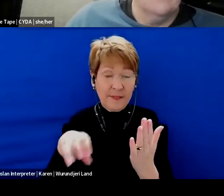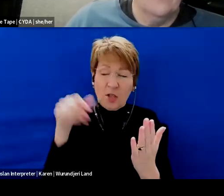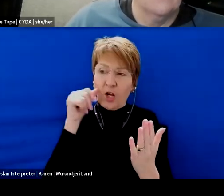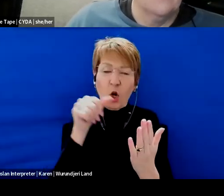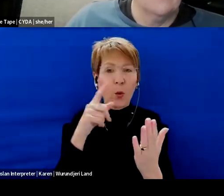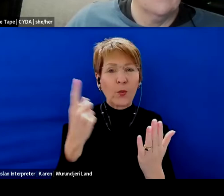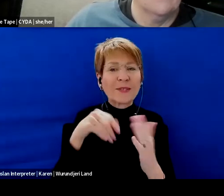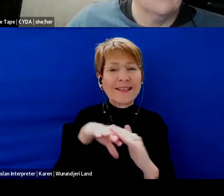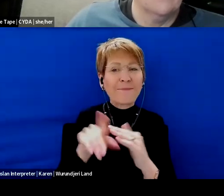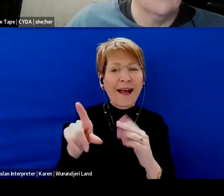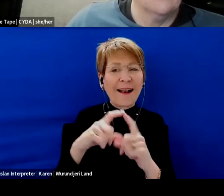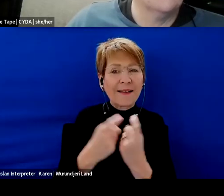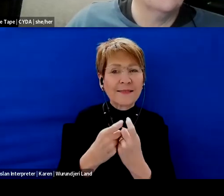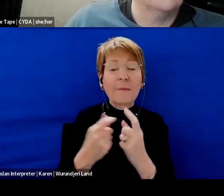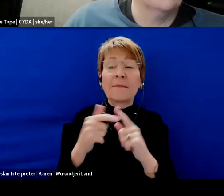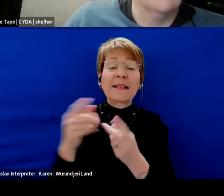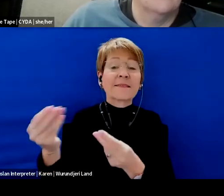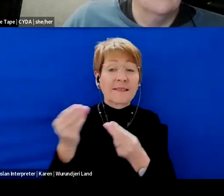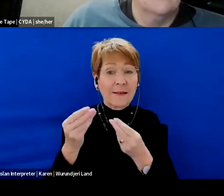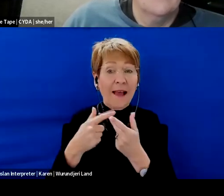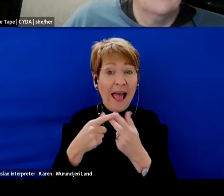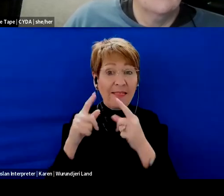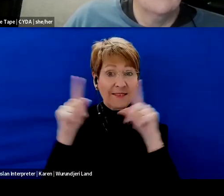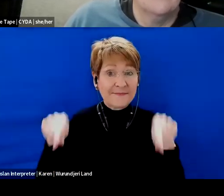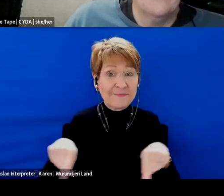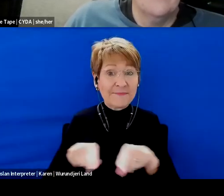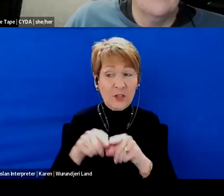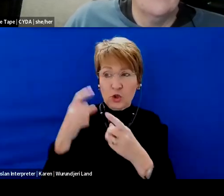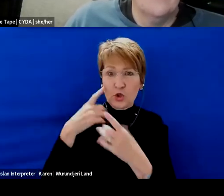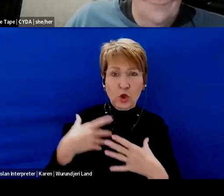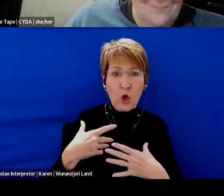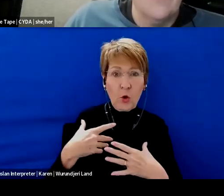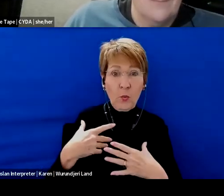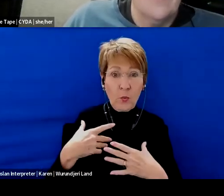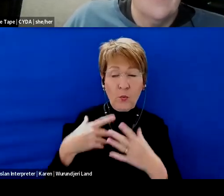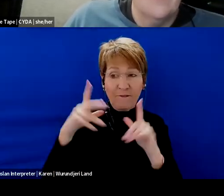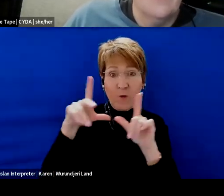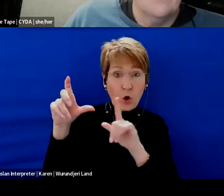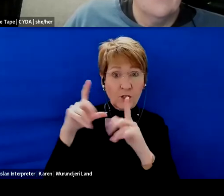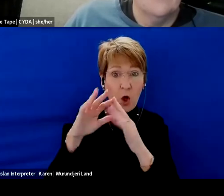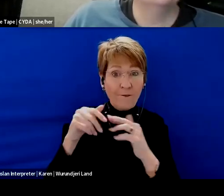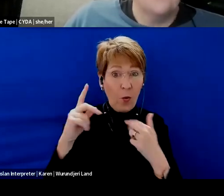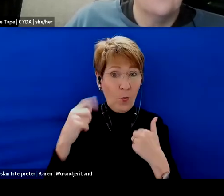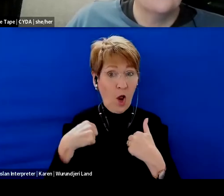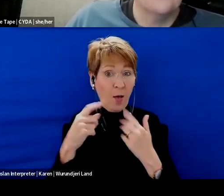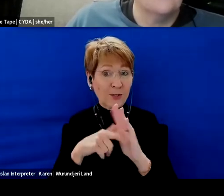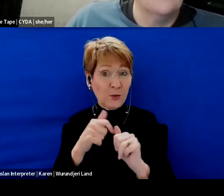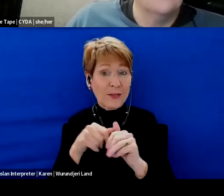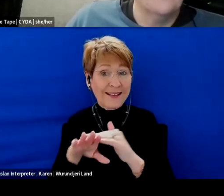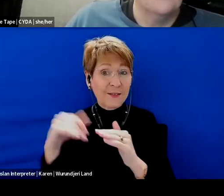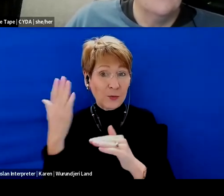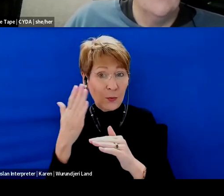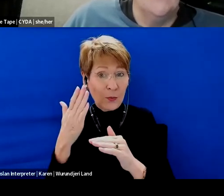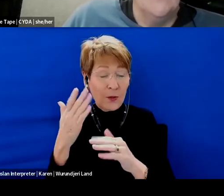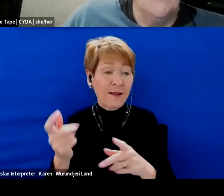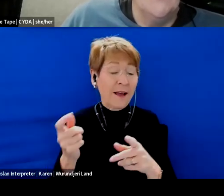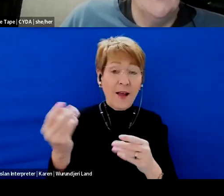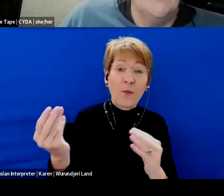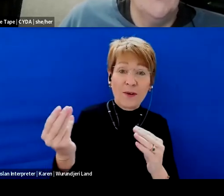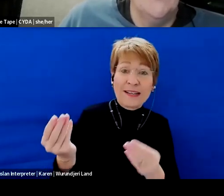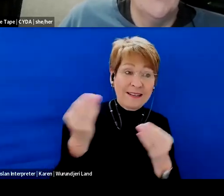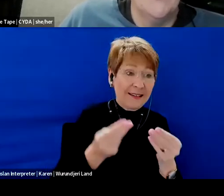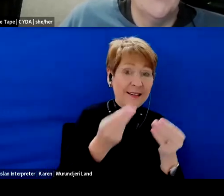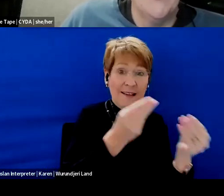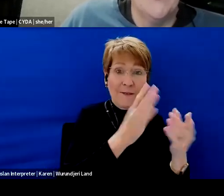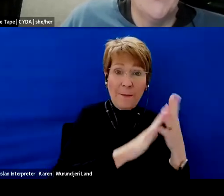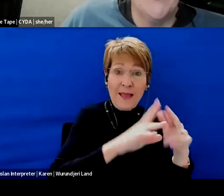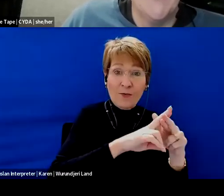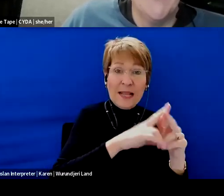And so that could talk, so they could talk could talk with me about school.